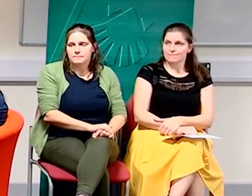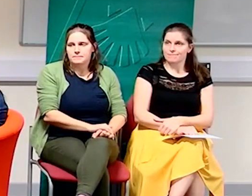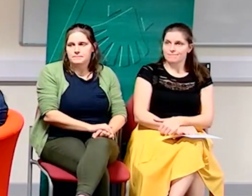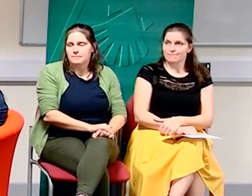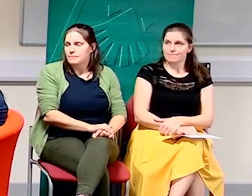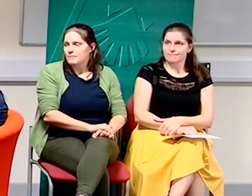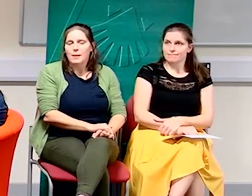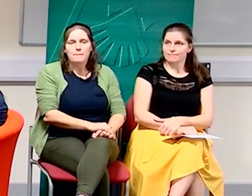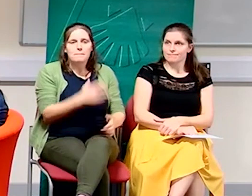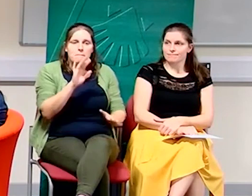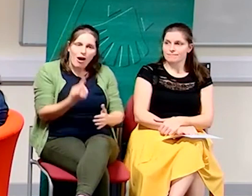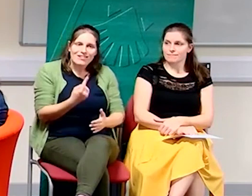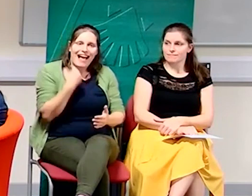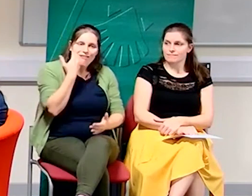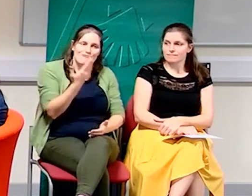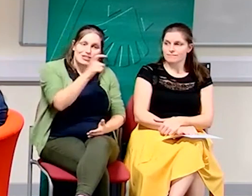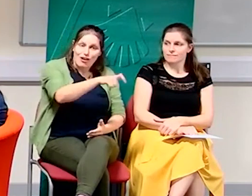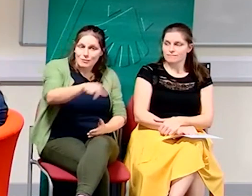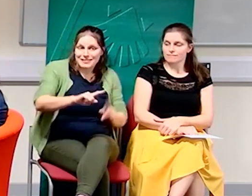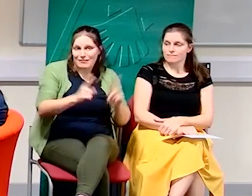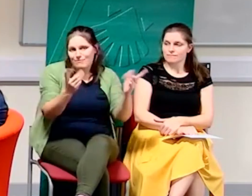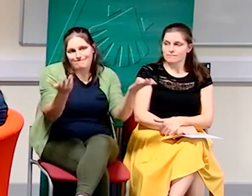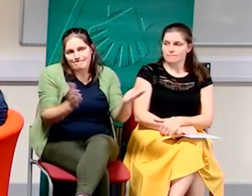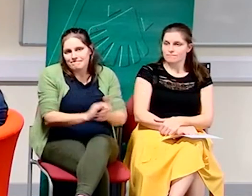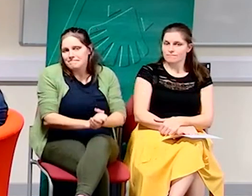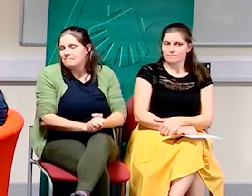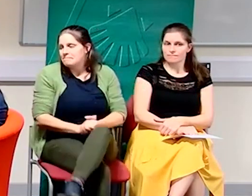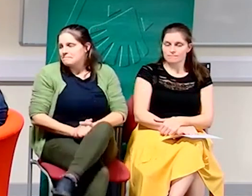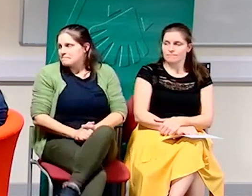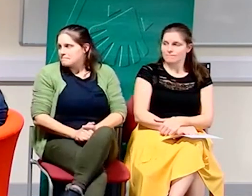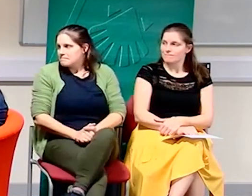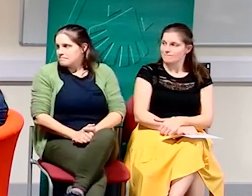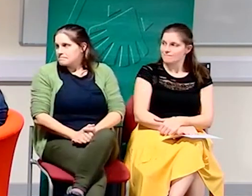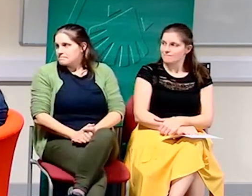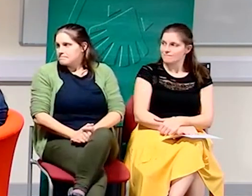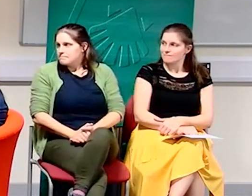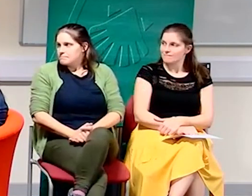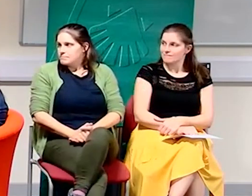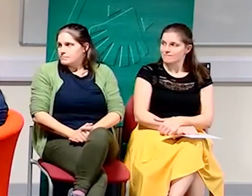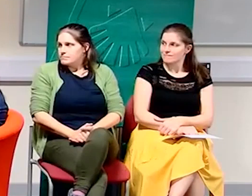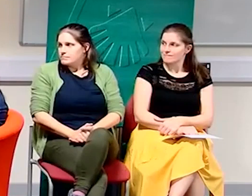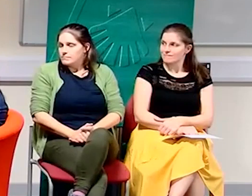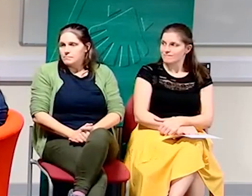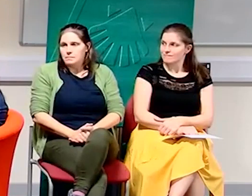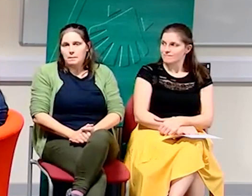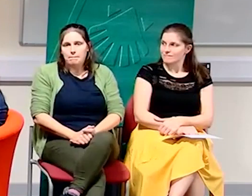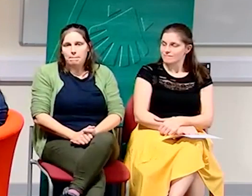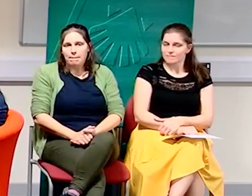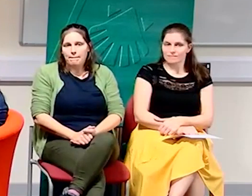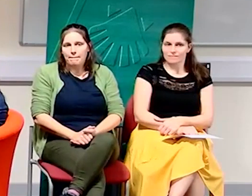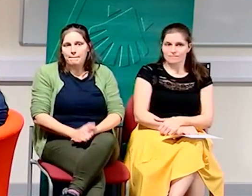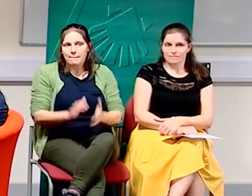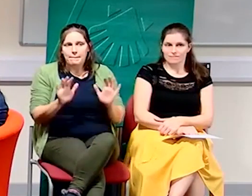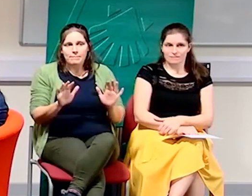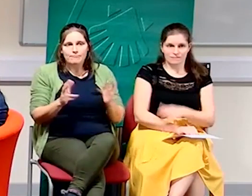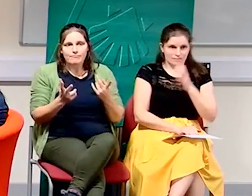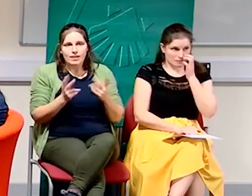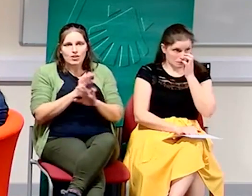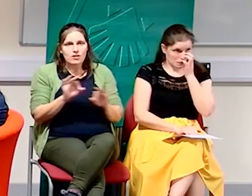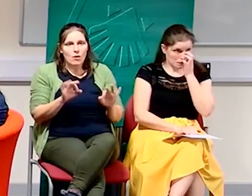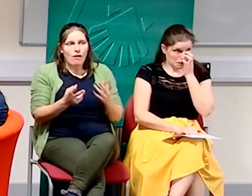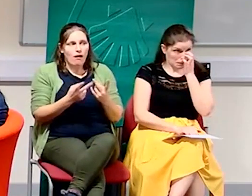child are there if there are no other questions from the floor or